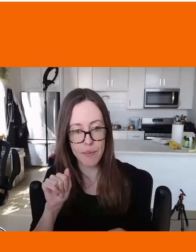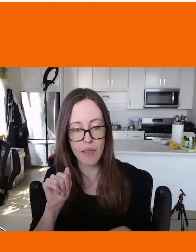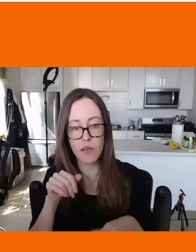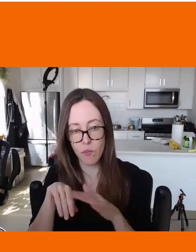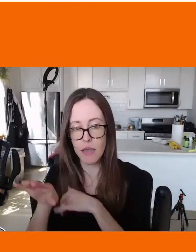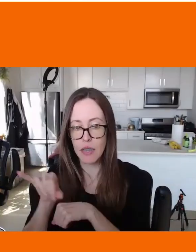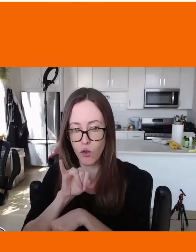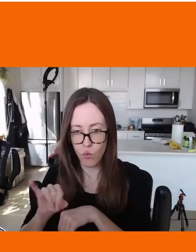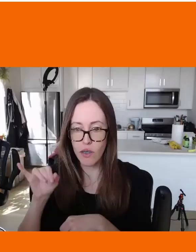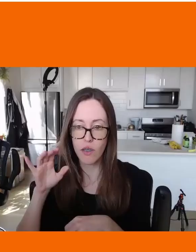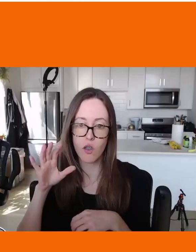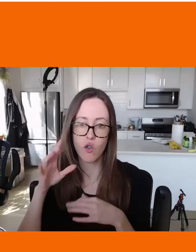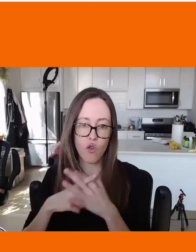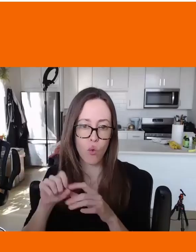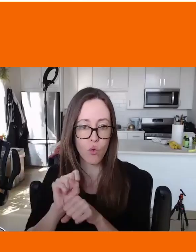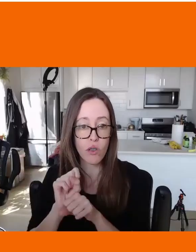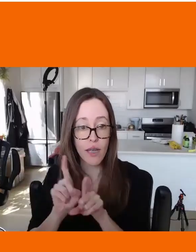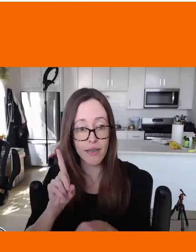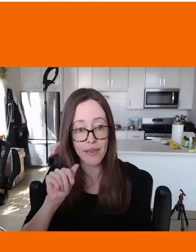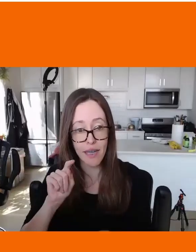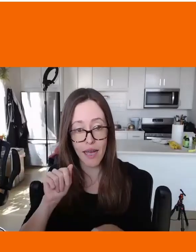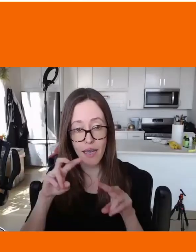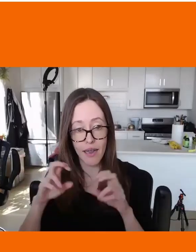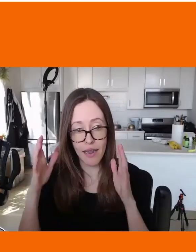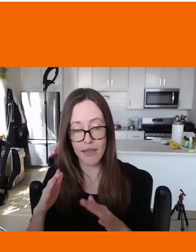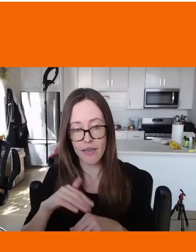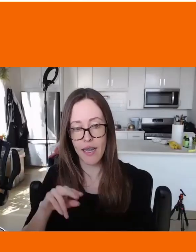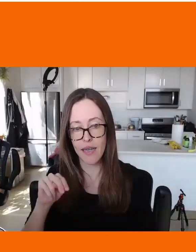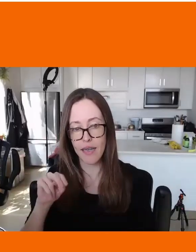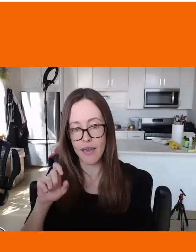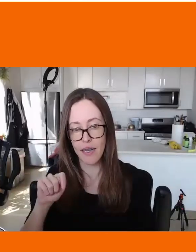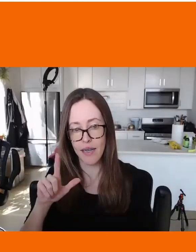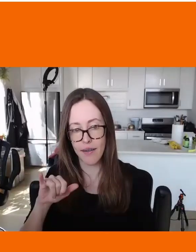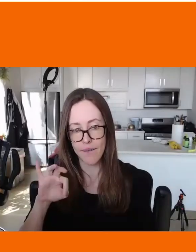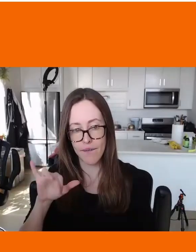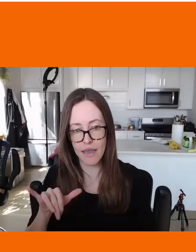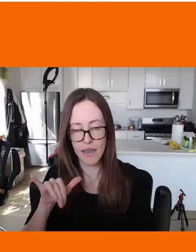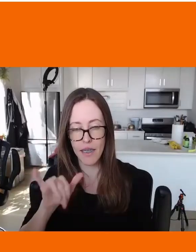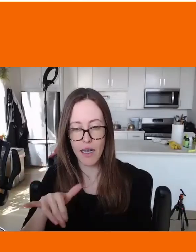I left academia and went into industry. I started working for a startup in San Francisco